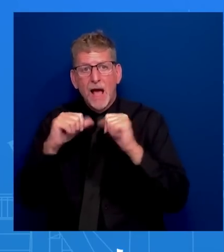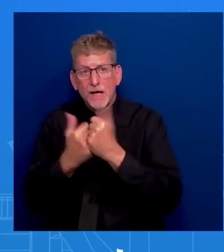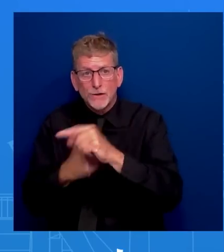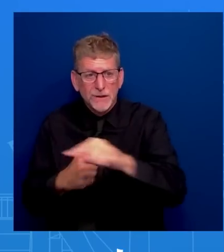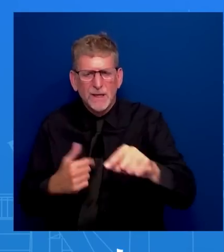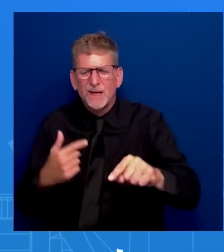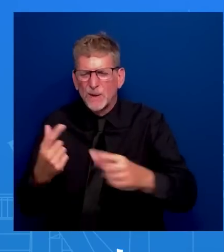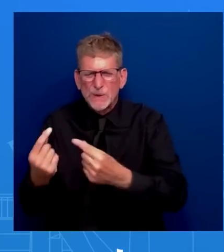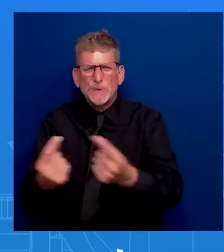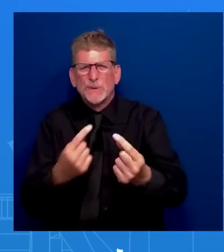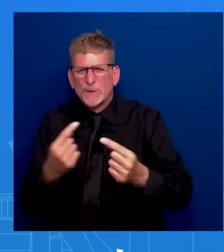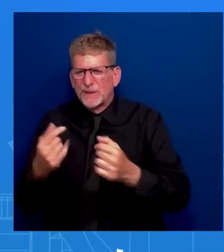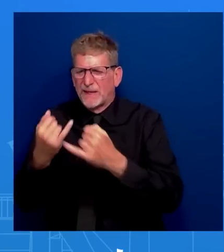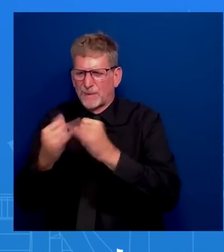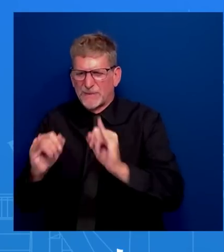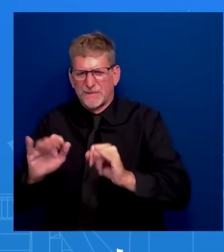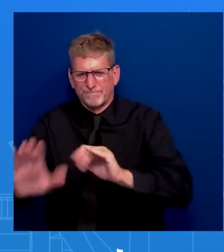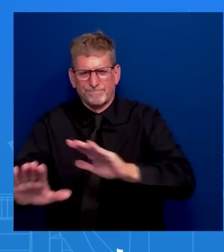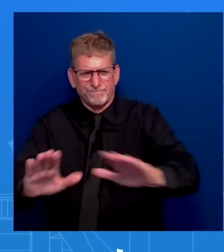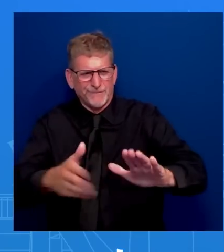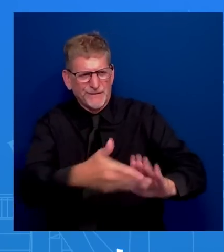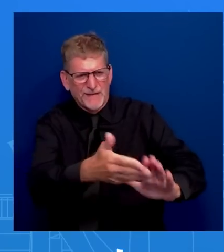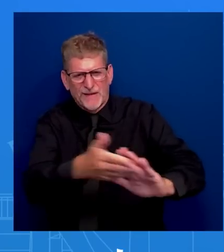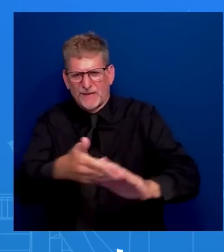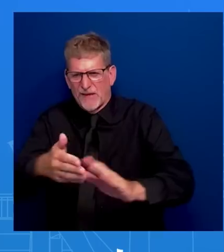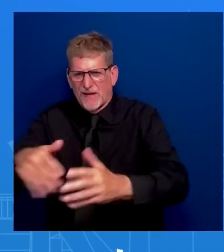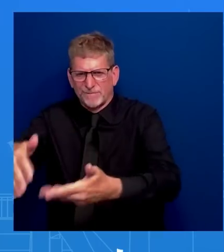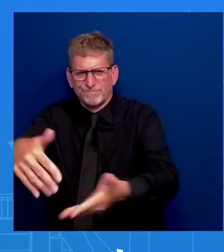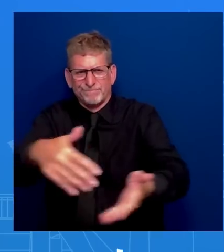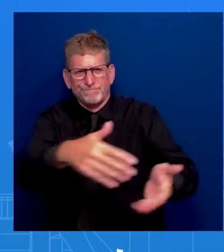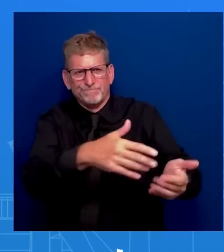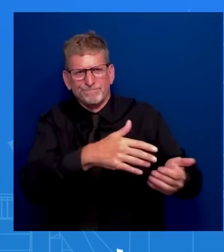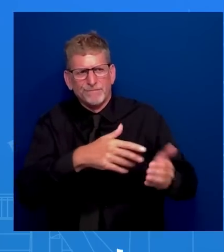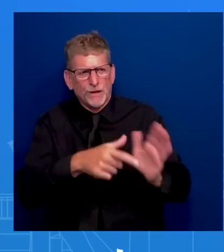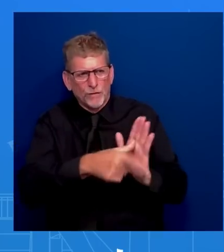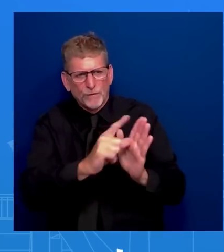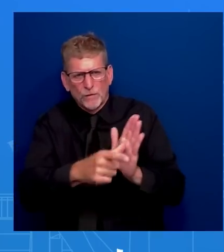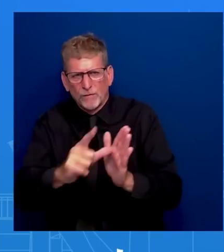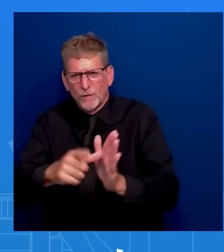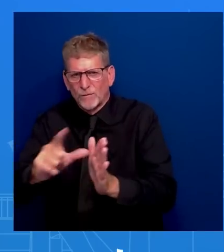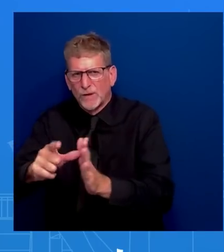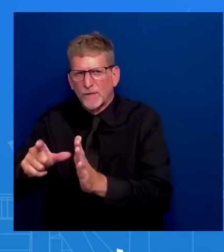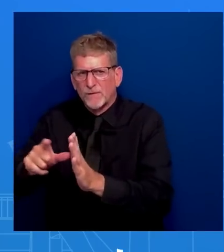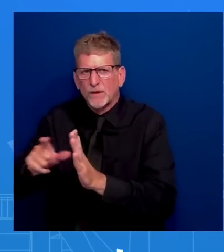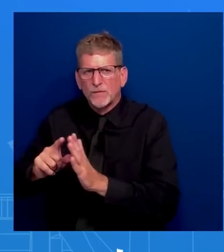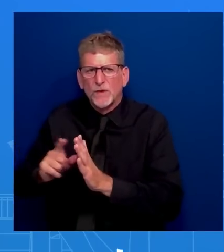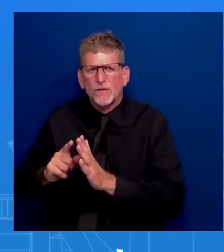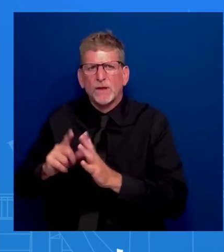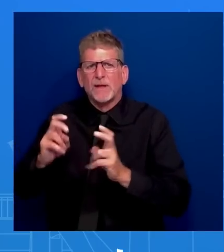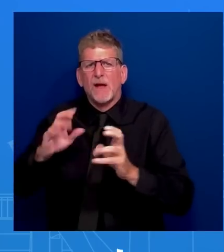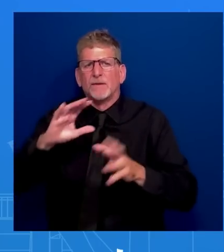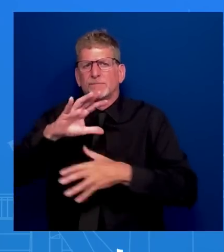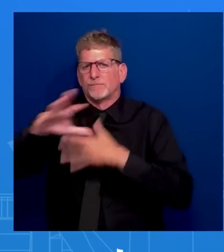at the end of the U.S. military mission in Afghanistan. And again, once those internal reviews are done,